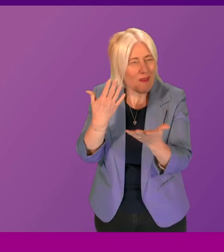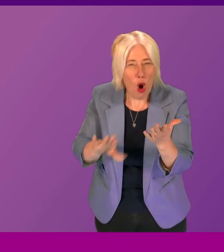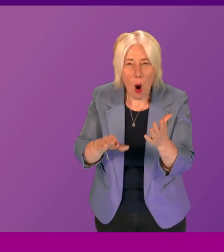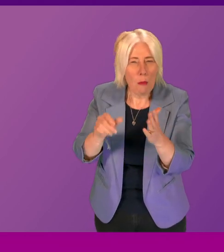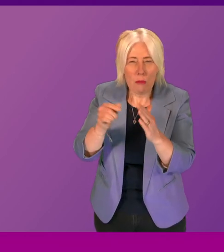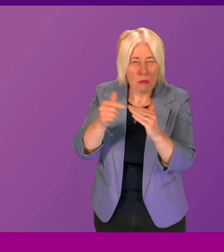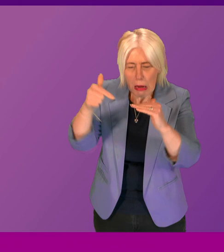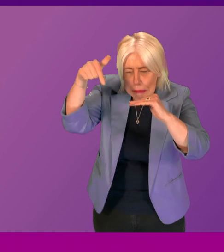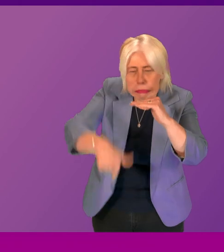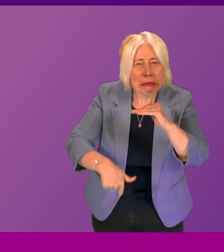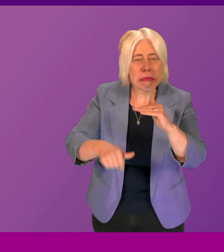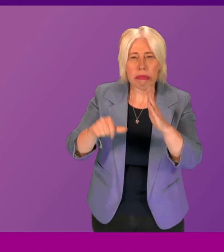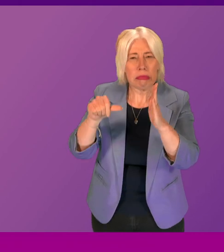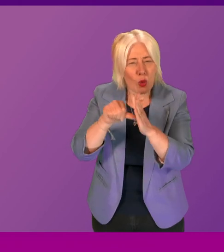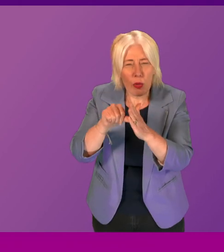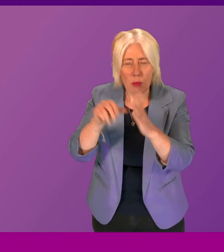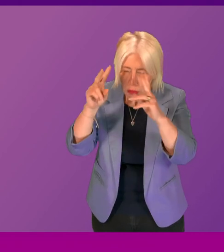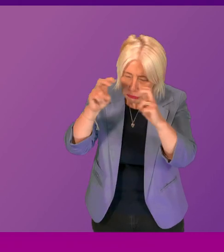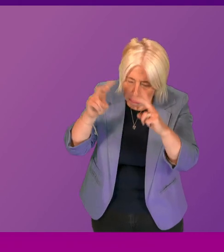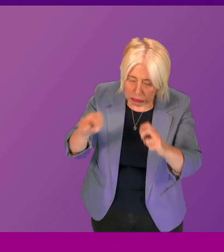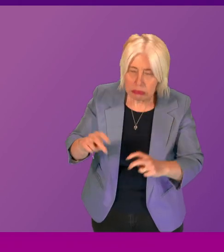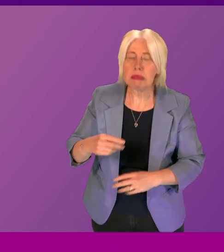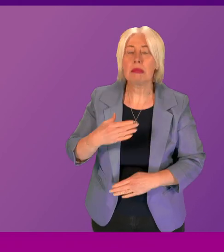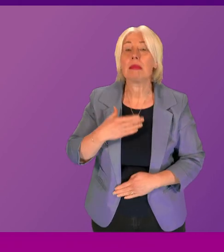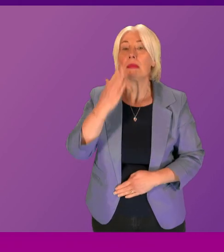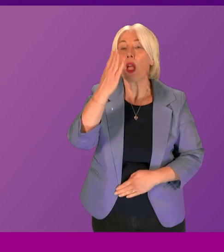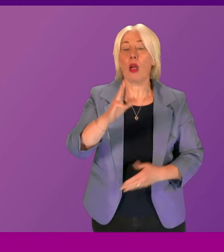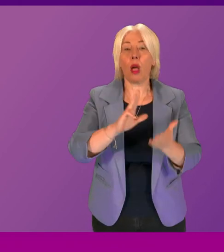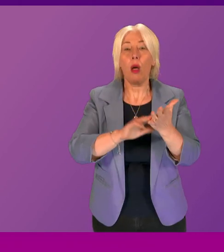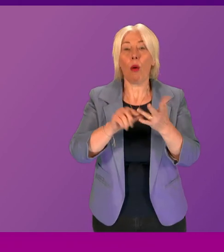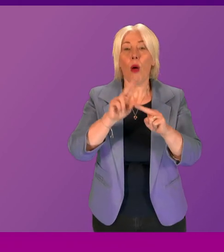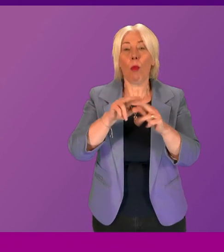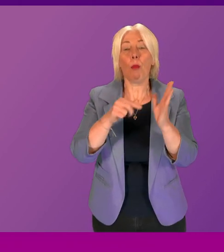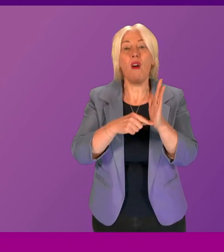we can deal with it. I was pleased to visit Moffat academy earlier this week with the Cabinet Secretary for Education